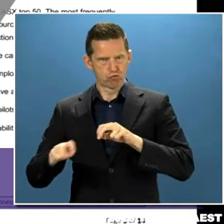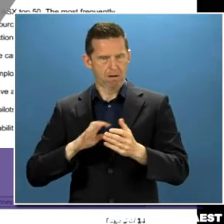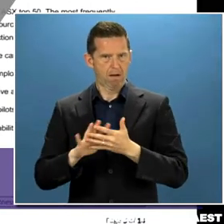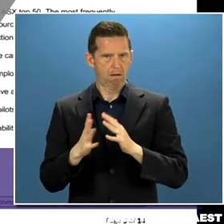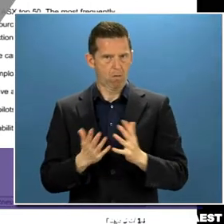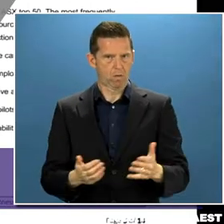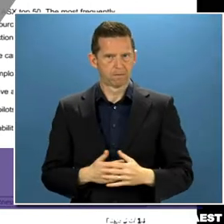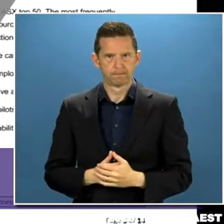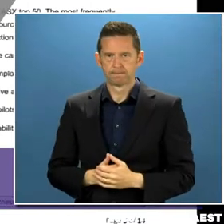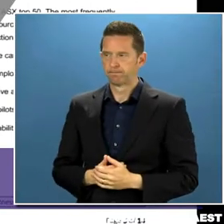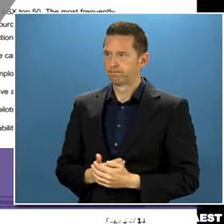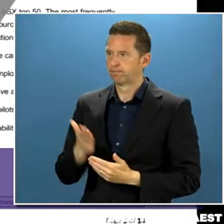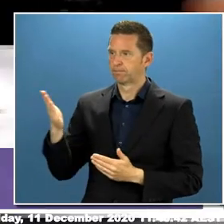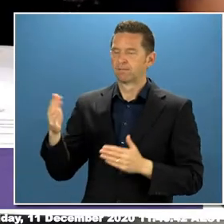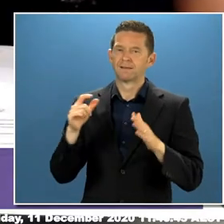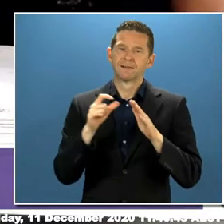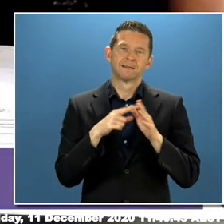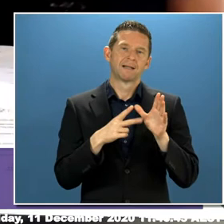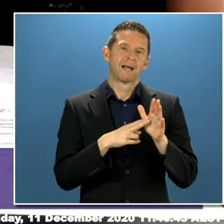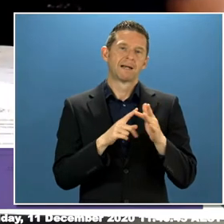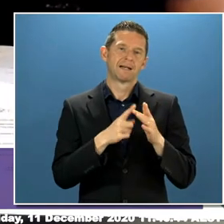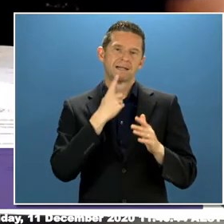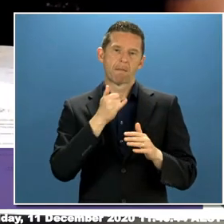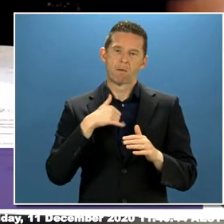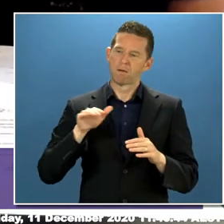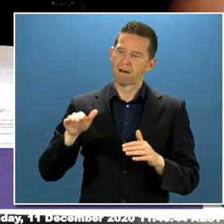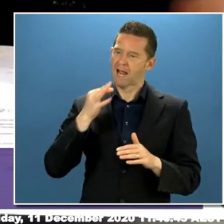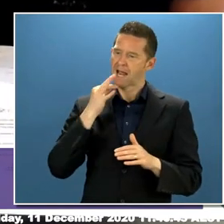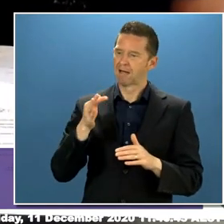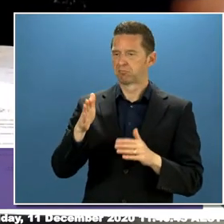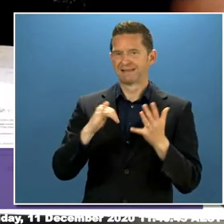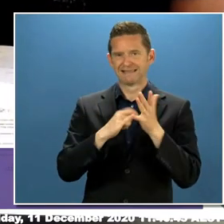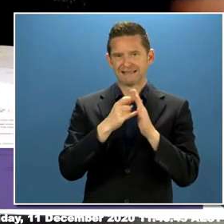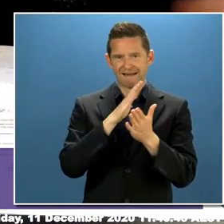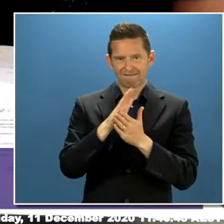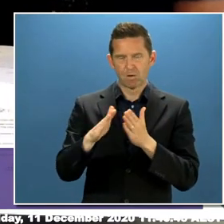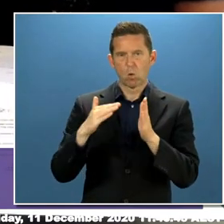Let me help you here. I will get Zack and/or Steph to talk about immersive experiences because